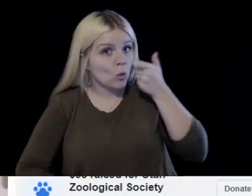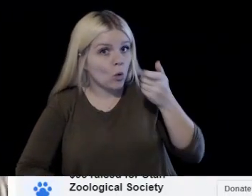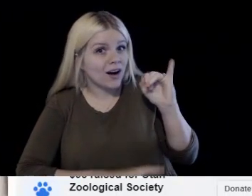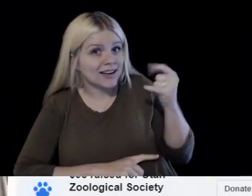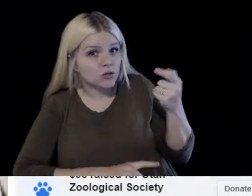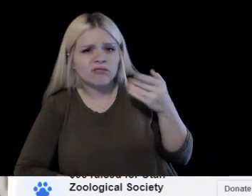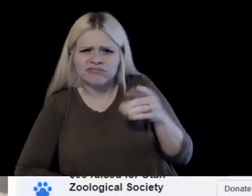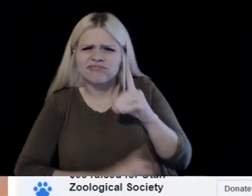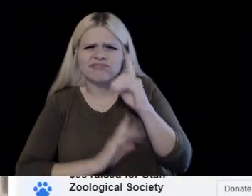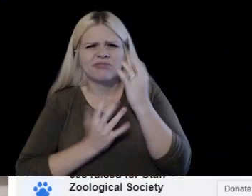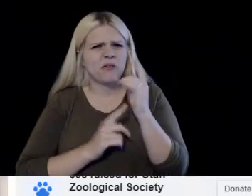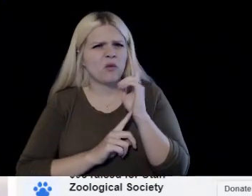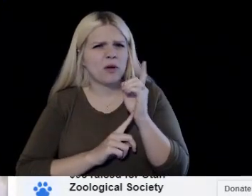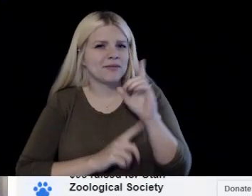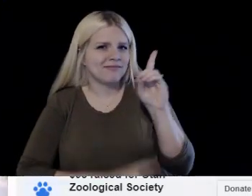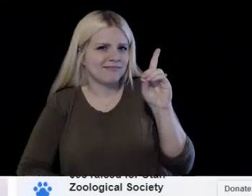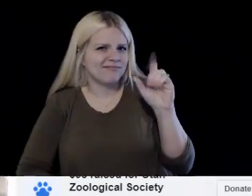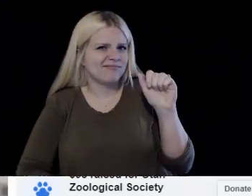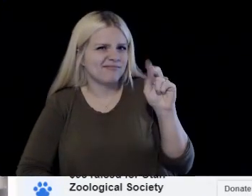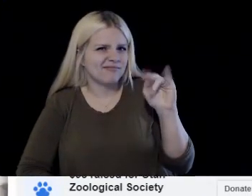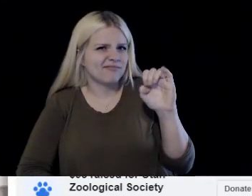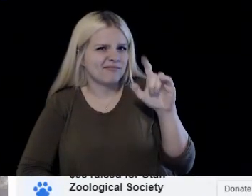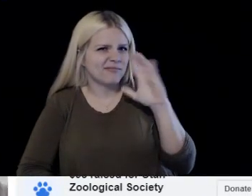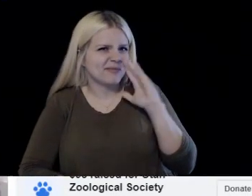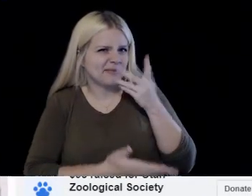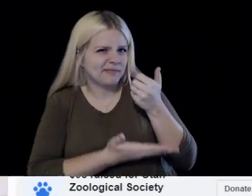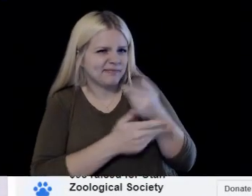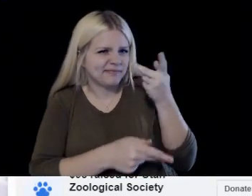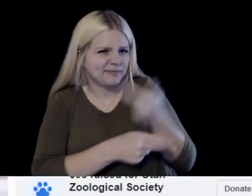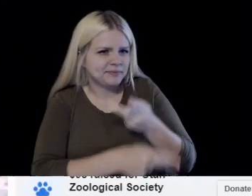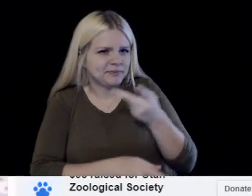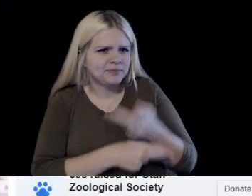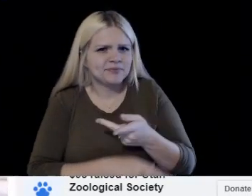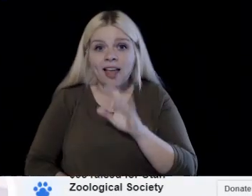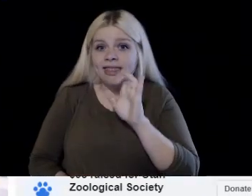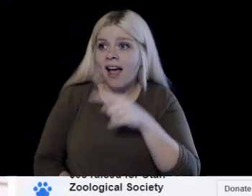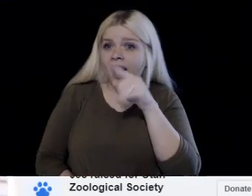What is this? This doesn't look like a zoo back here! But it does- we are